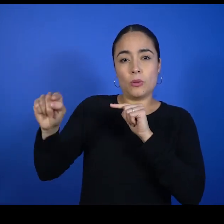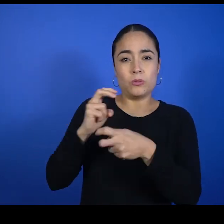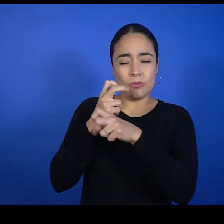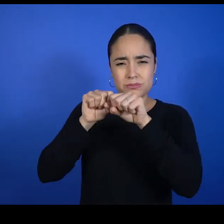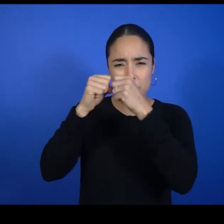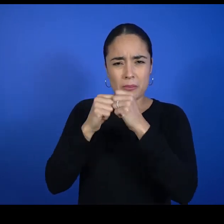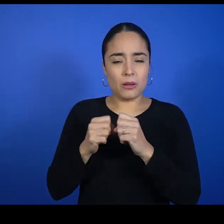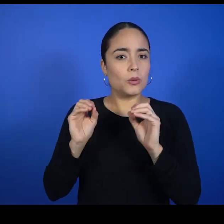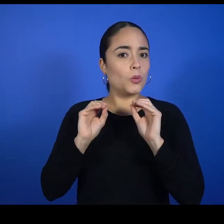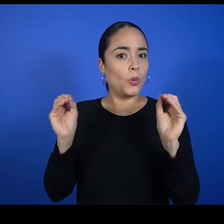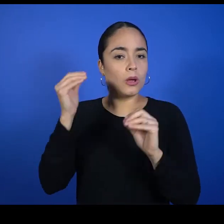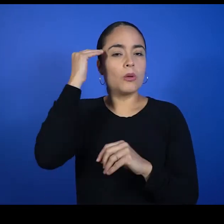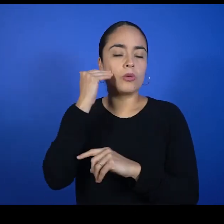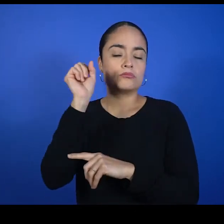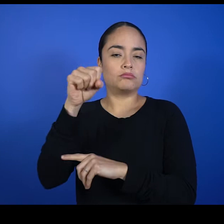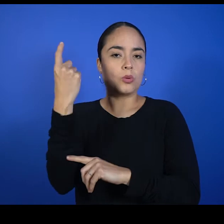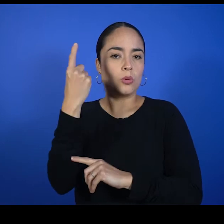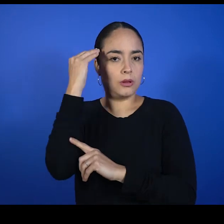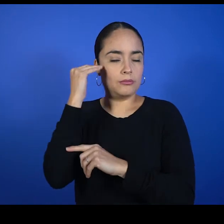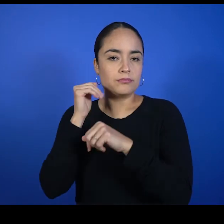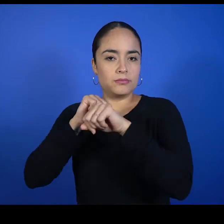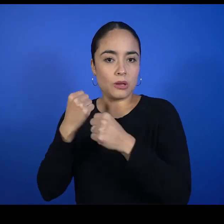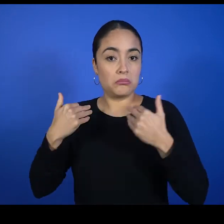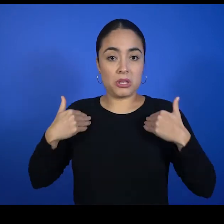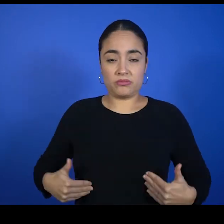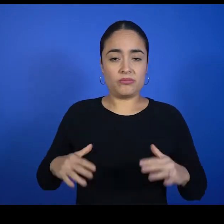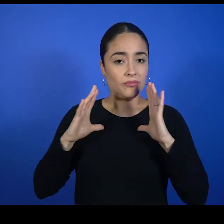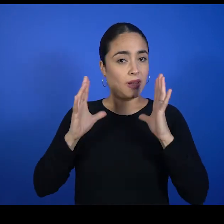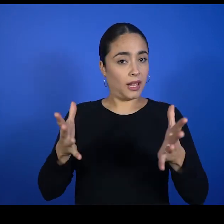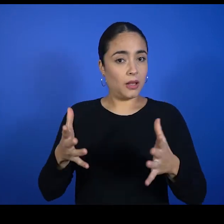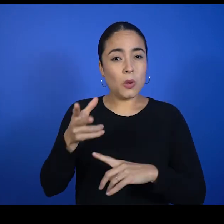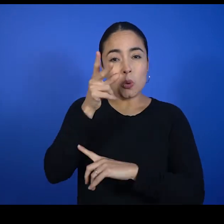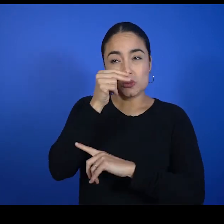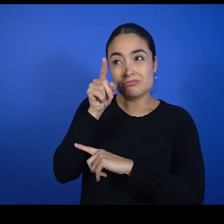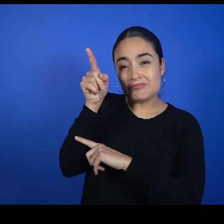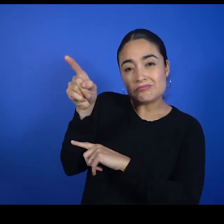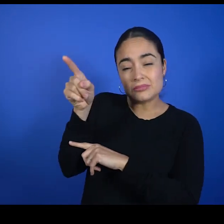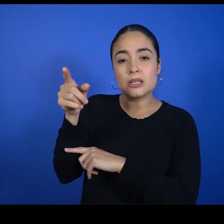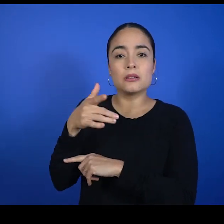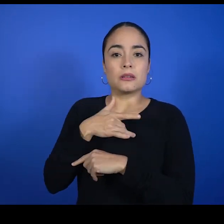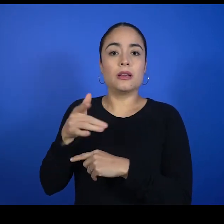And luckily enough, I was close enough to the hospital that I was picked up and taken away pretty fast.